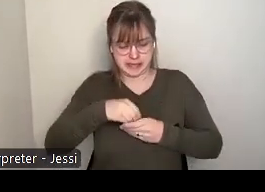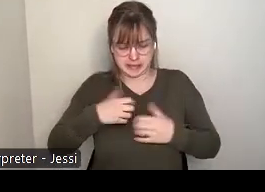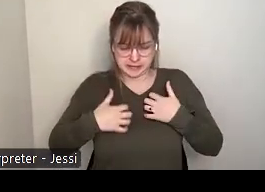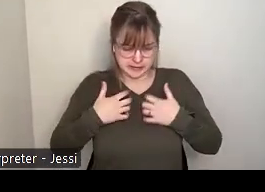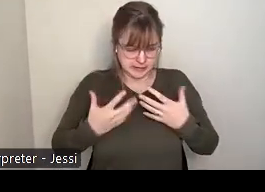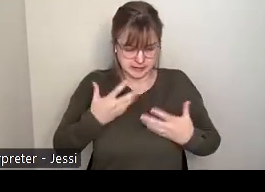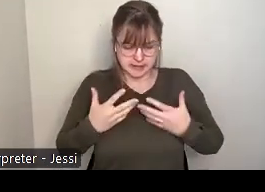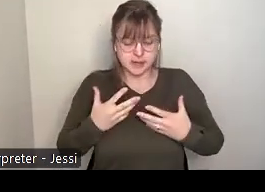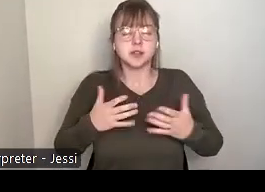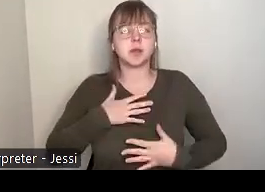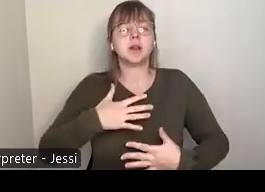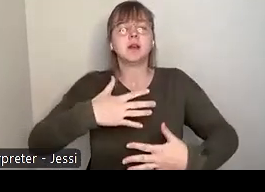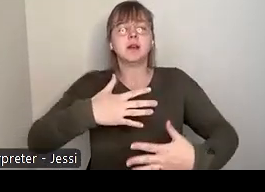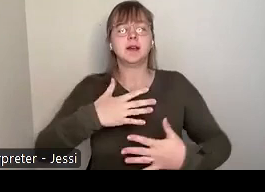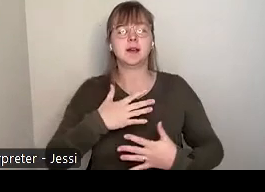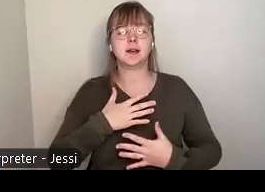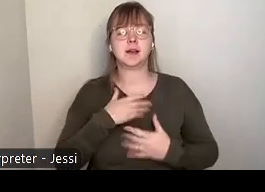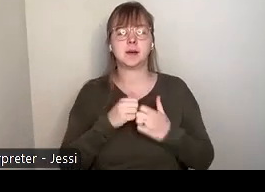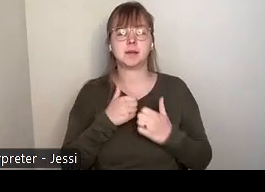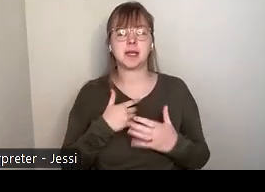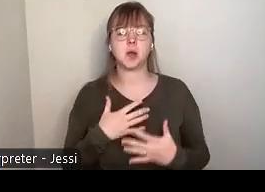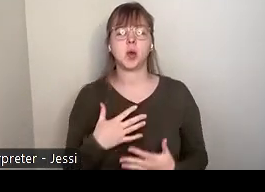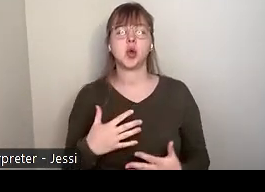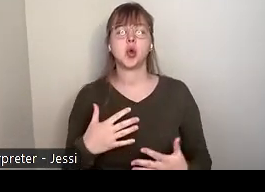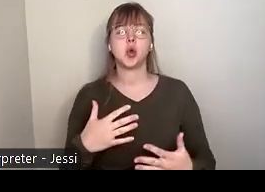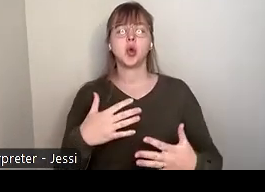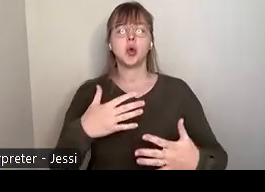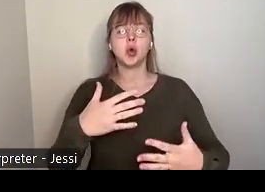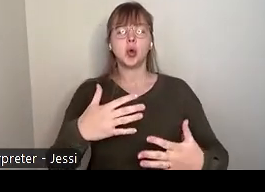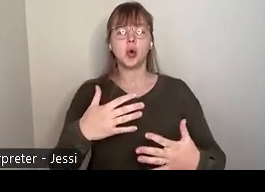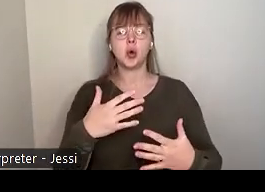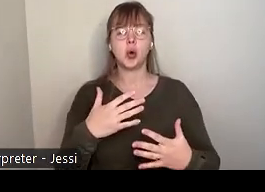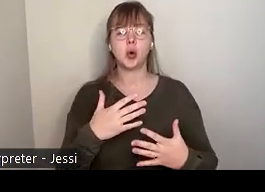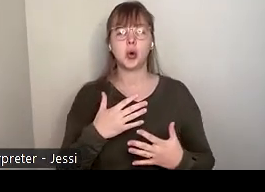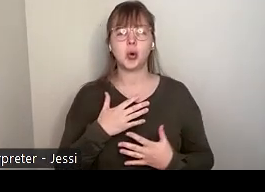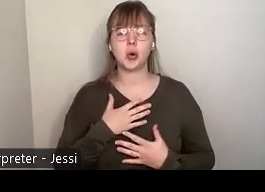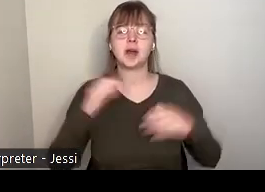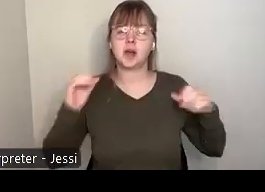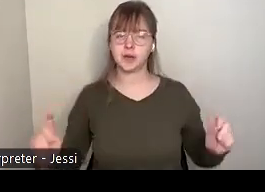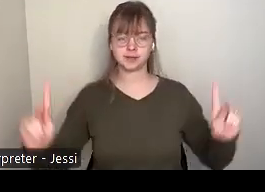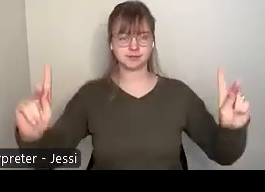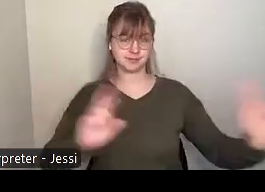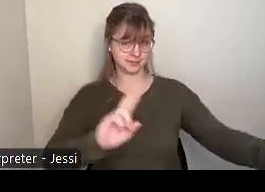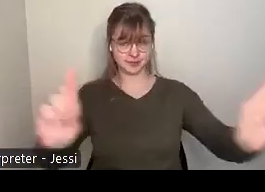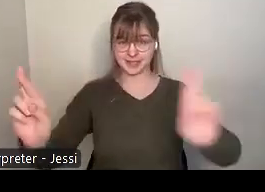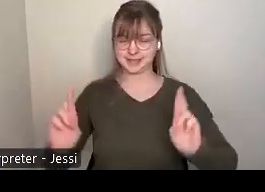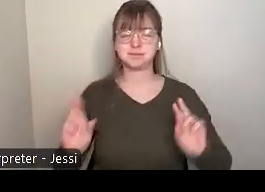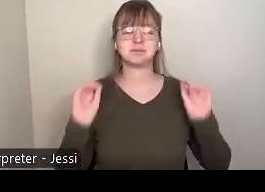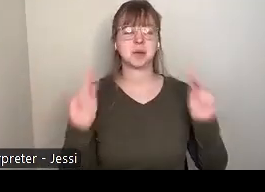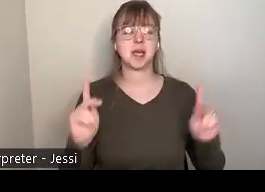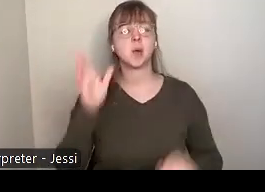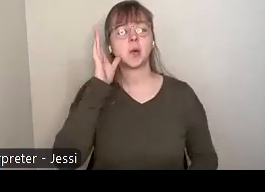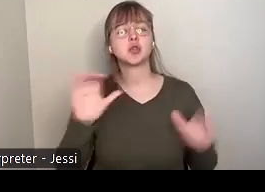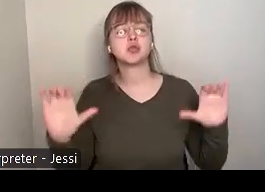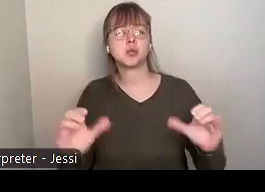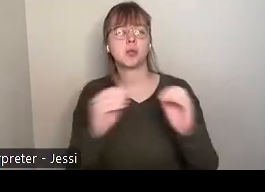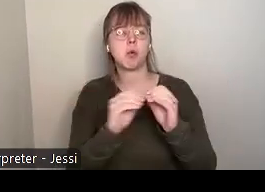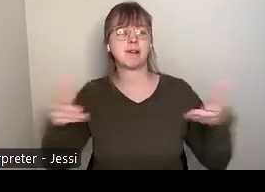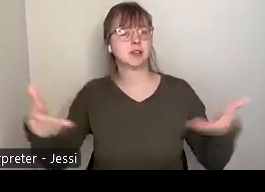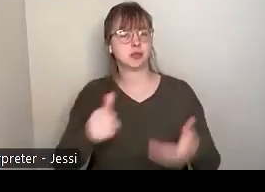me okay ready we're just going to do a little bit of an introduction um each of us is going